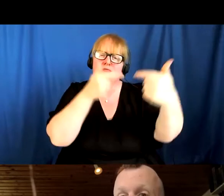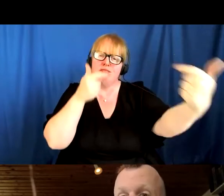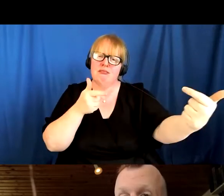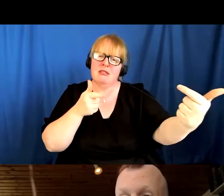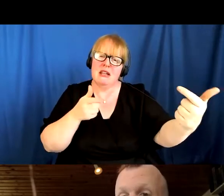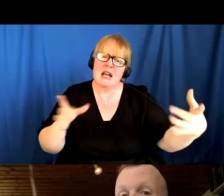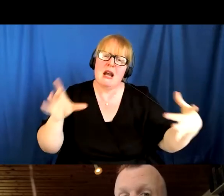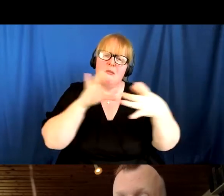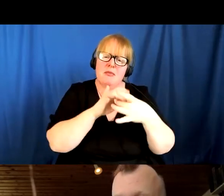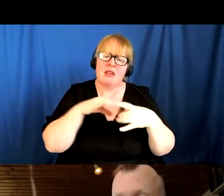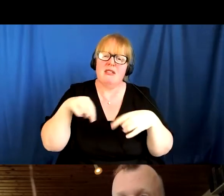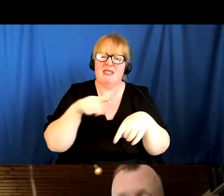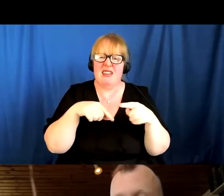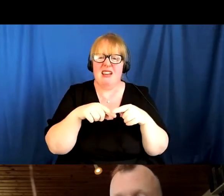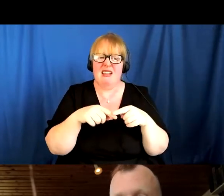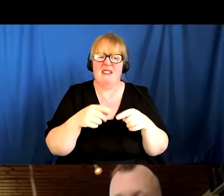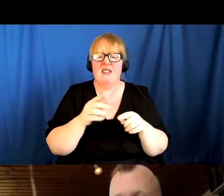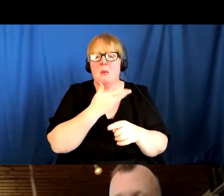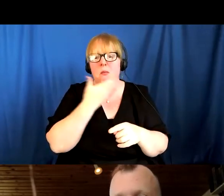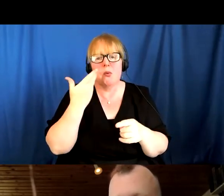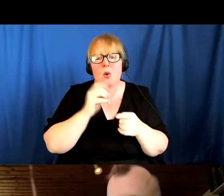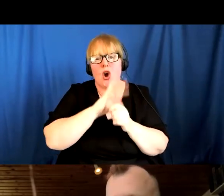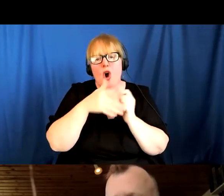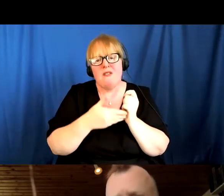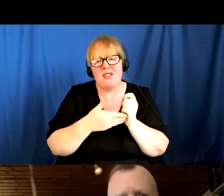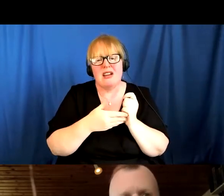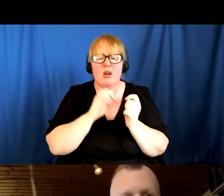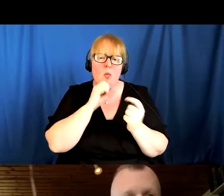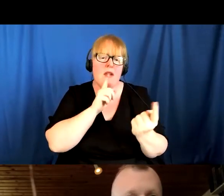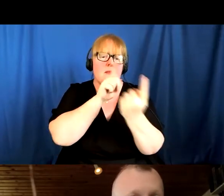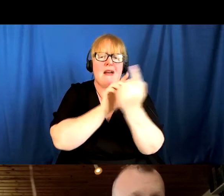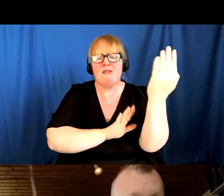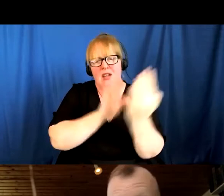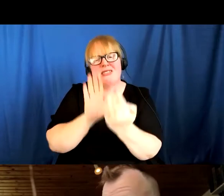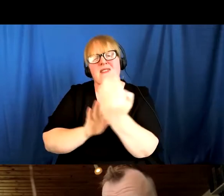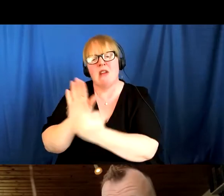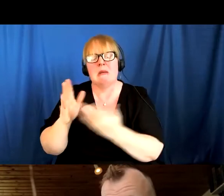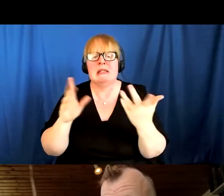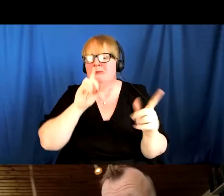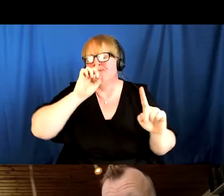been in England playing with them physically. But as it was, we used a lot of new technology